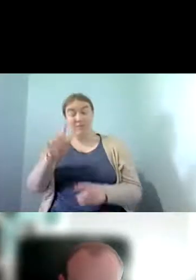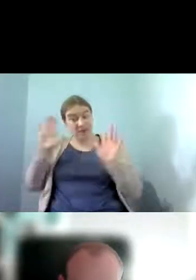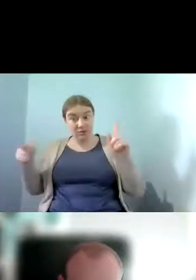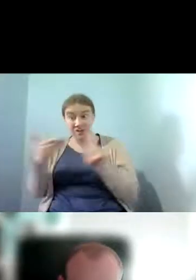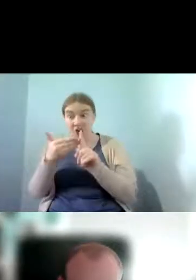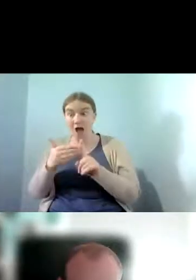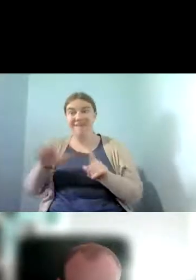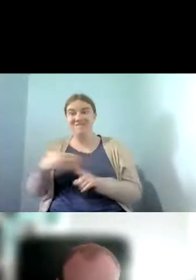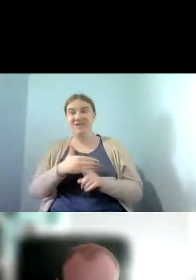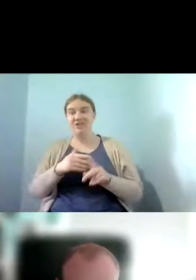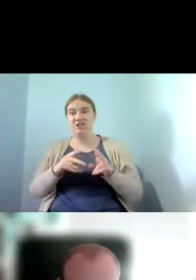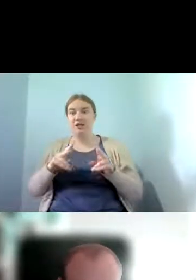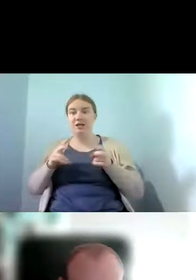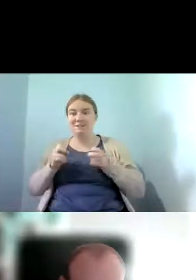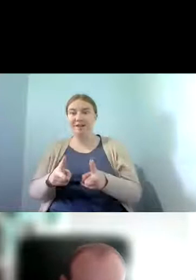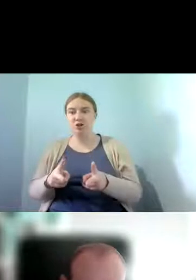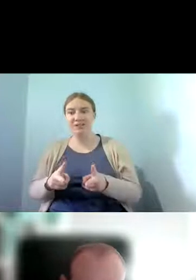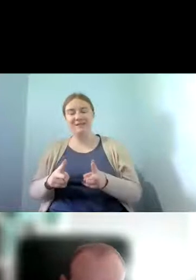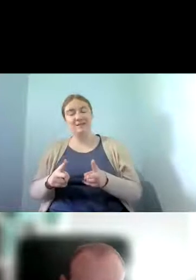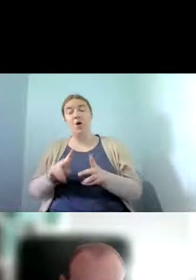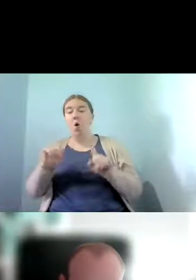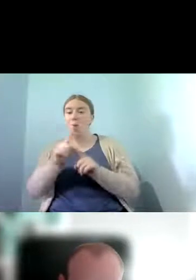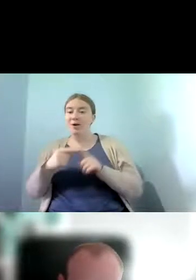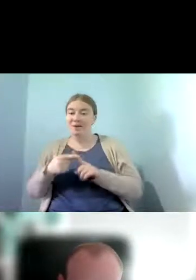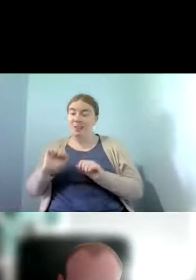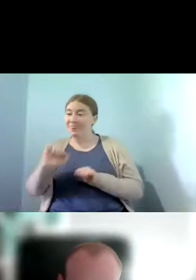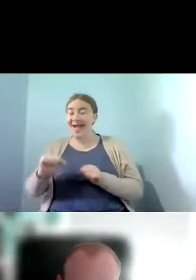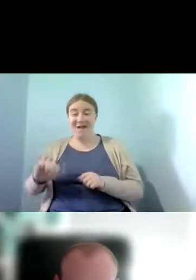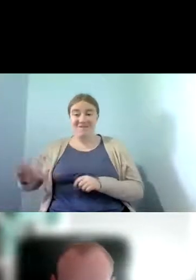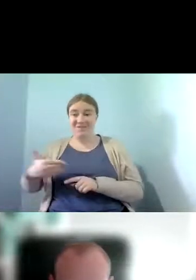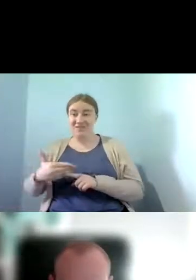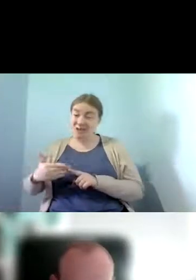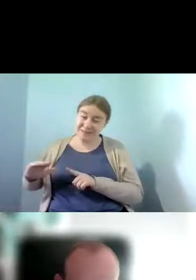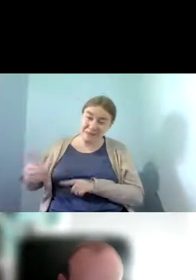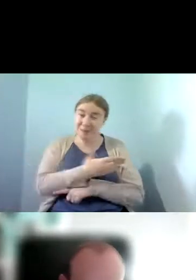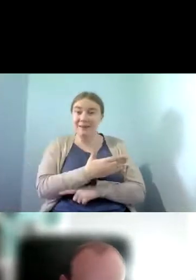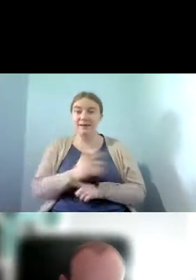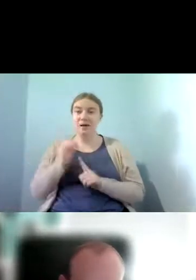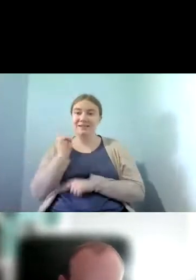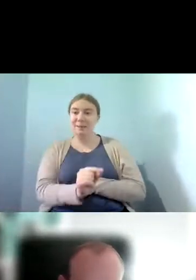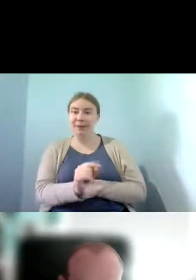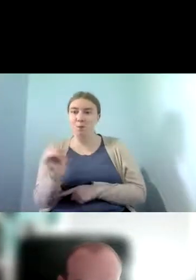species the burst speed and length of time this can be sustained by the fish gives the parameters